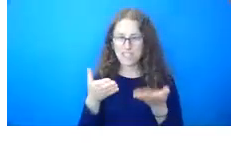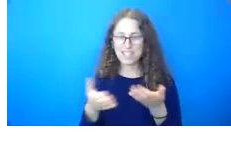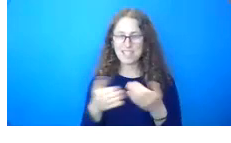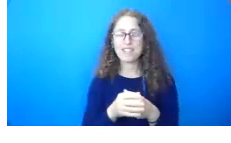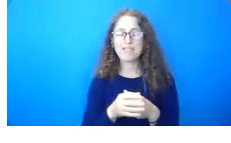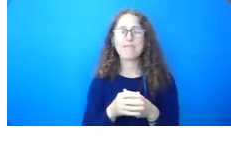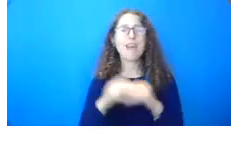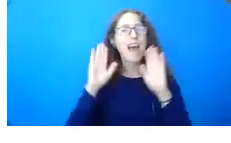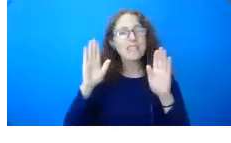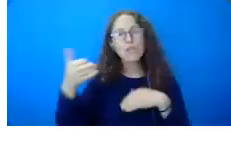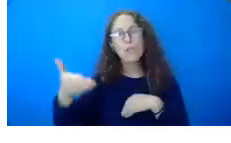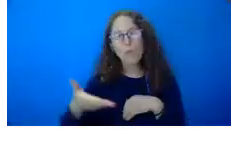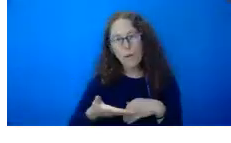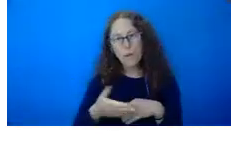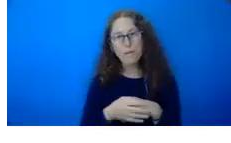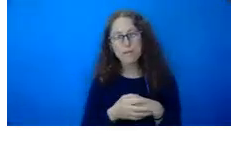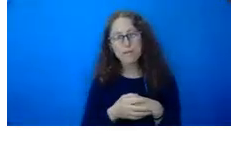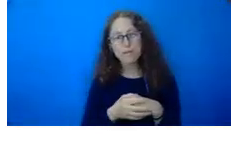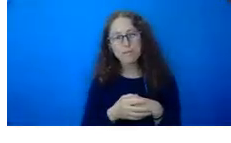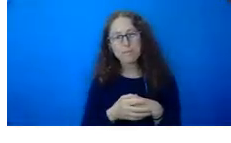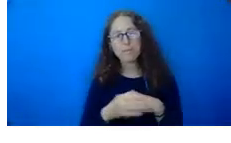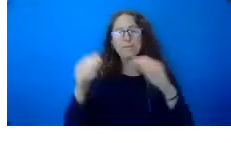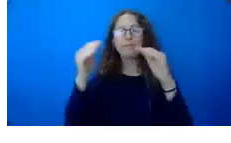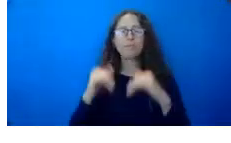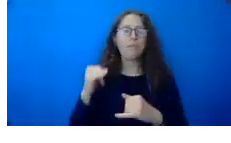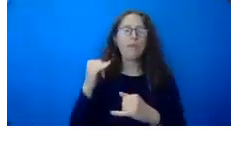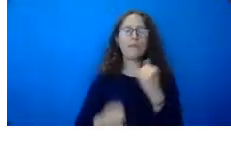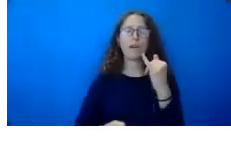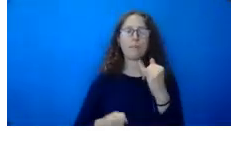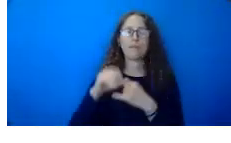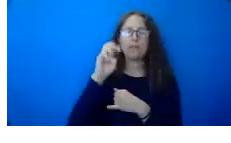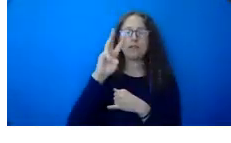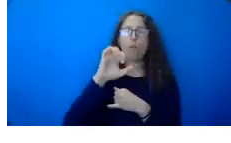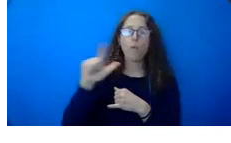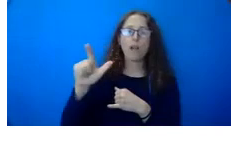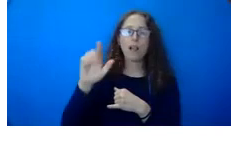» HI EVERYONE THIS IS RACHEL. I WORK WITH SOUTH KING HEALTHCARE SERVICES THAT WORKS WITH MIGRANTS AND REFUGEES IN